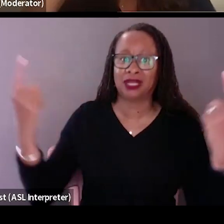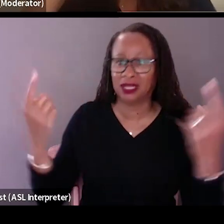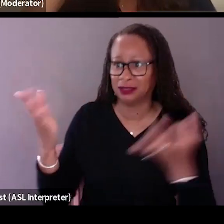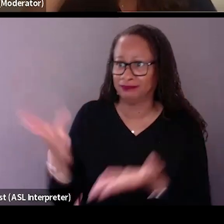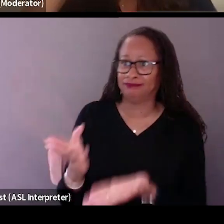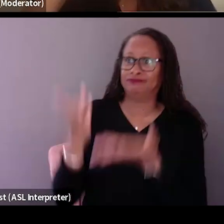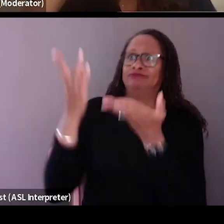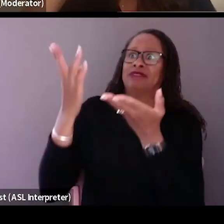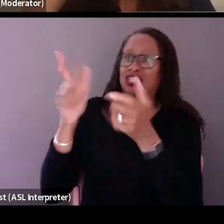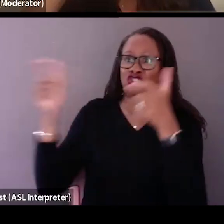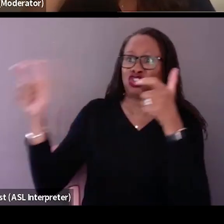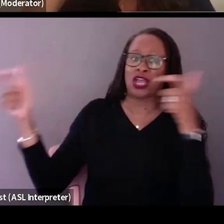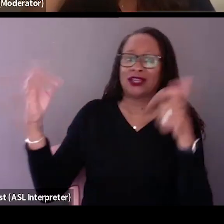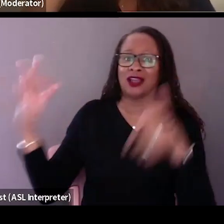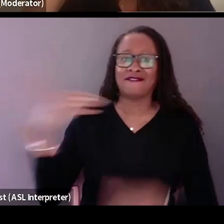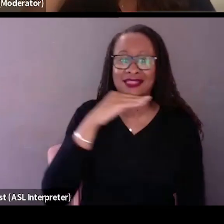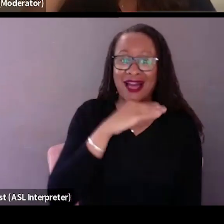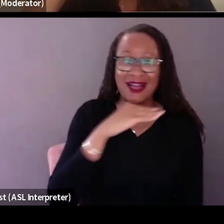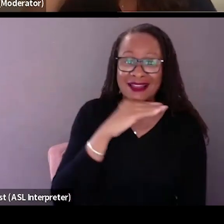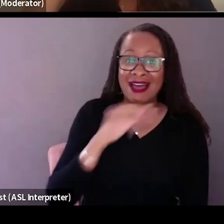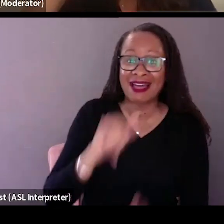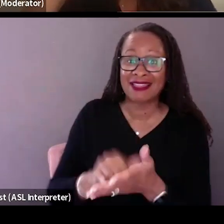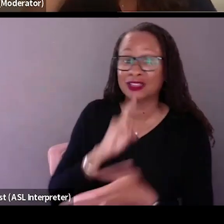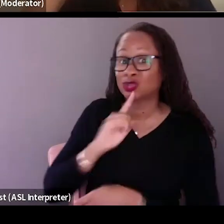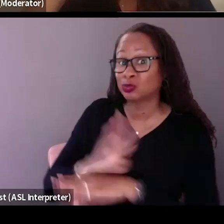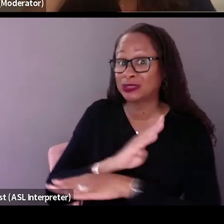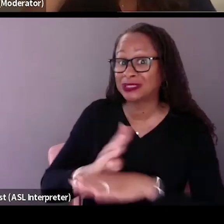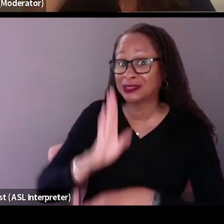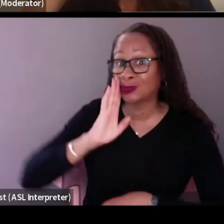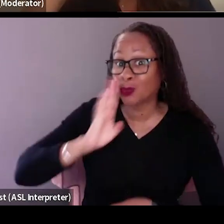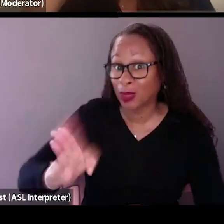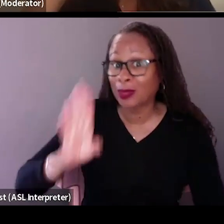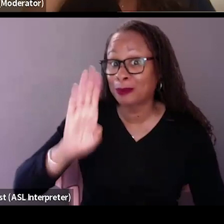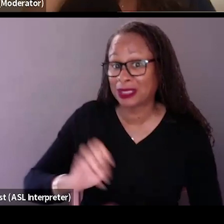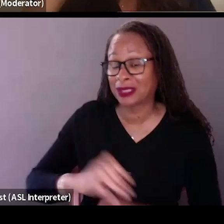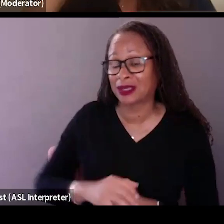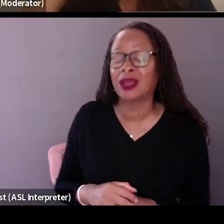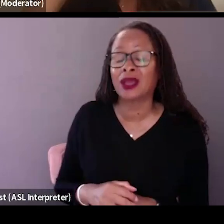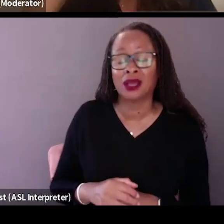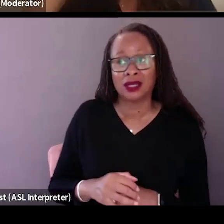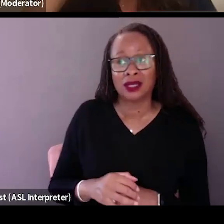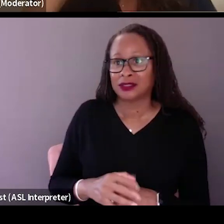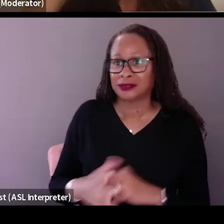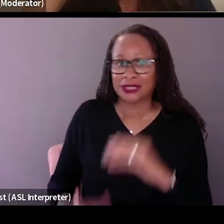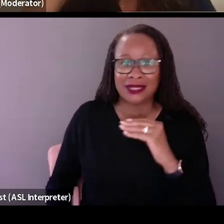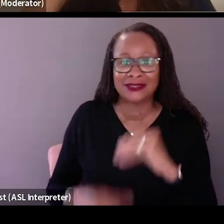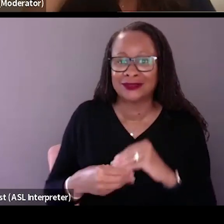potentially that is actually going to be, you know, putting words to his actions in real time